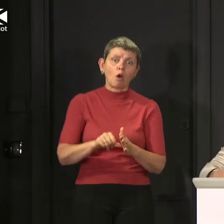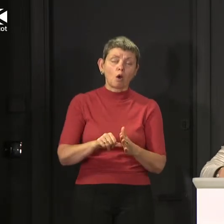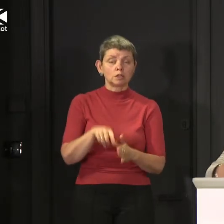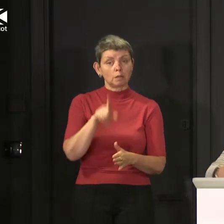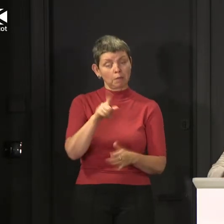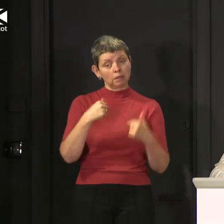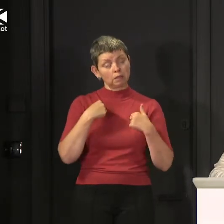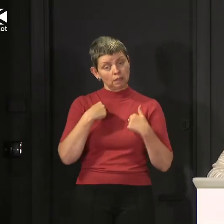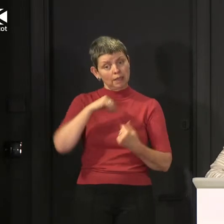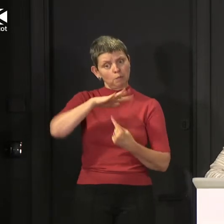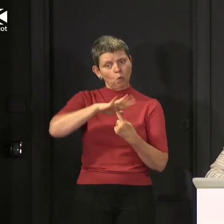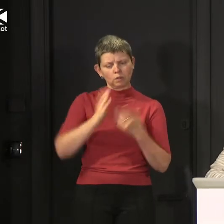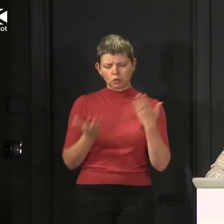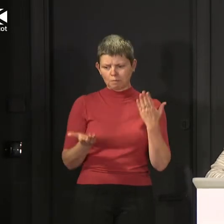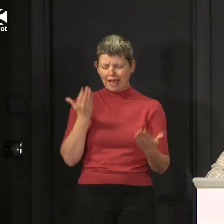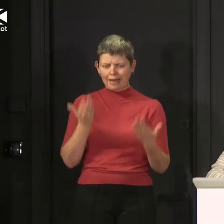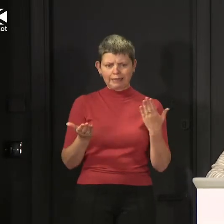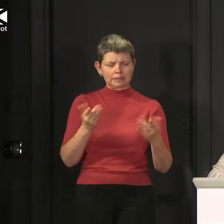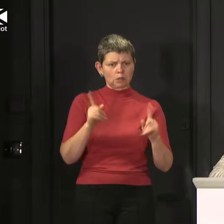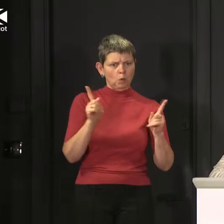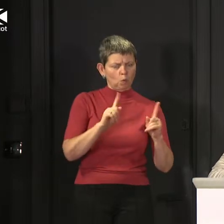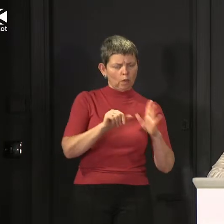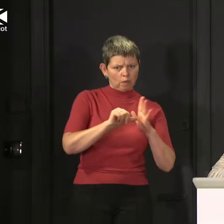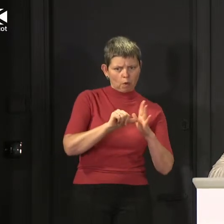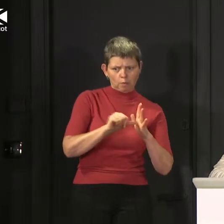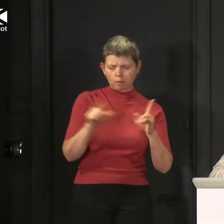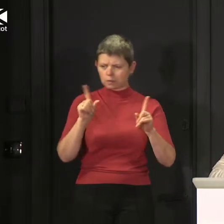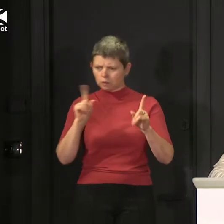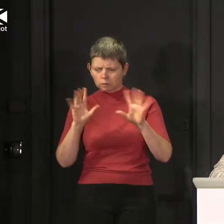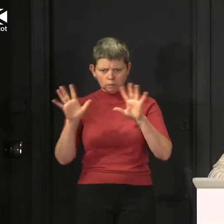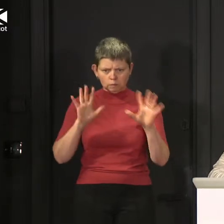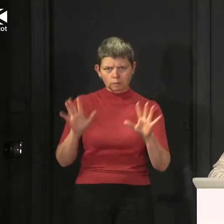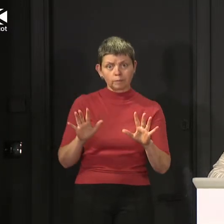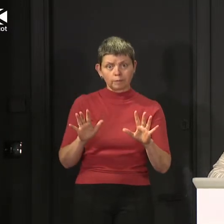of the different factors that we are dealing with right now but fundamentally not to squander